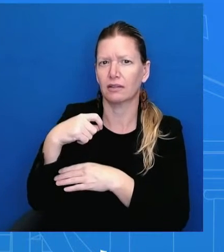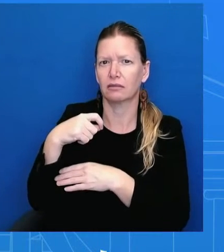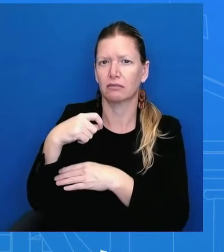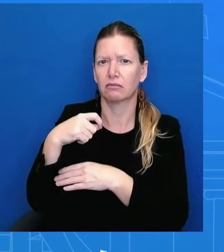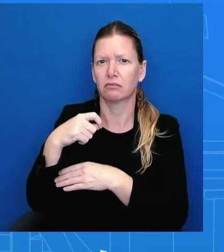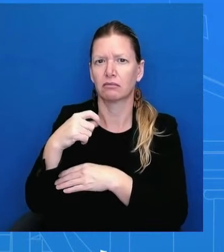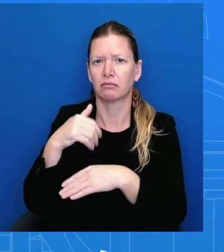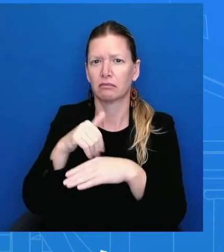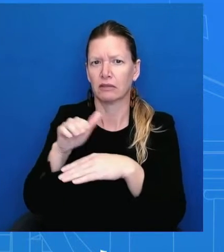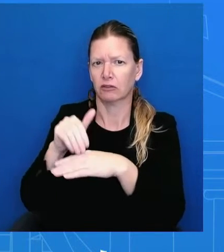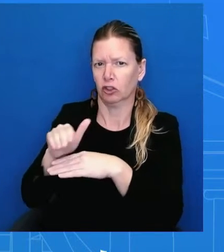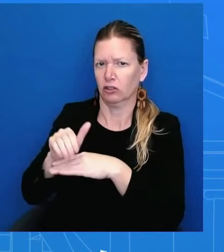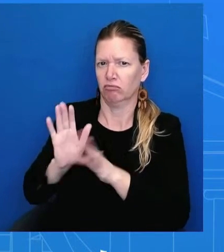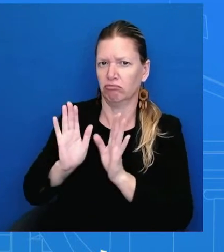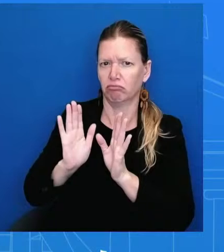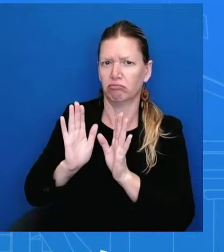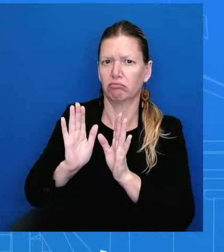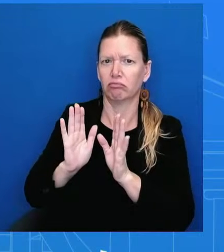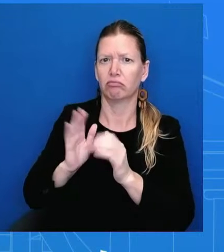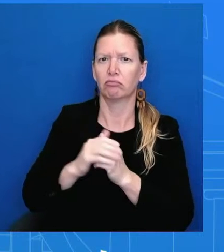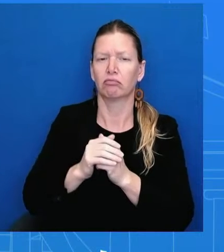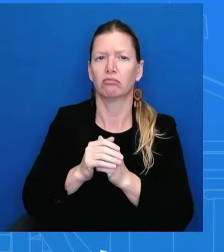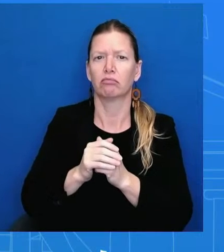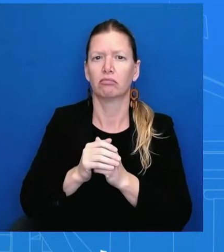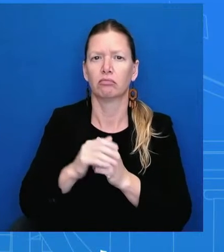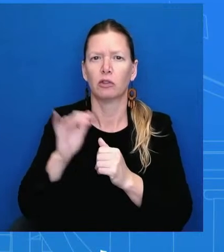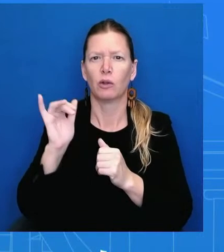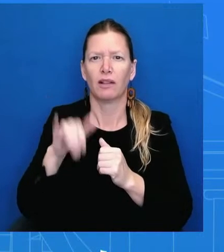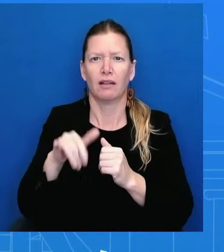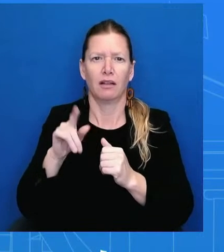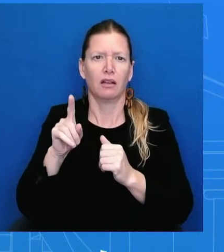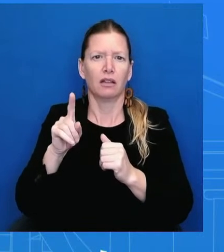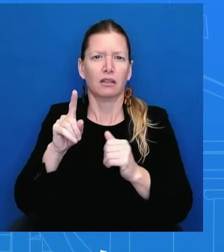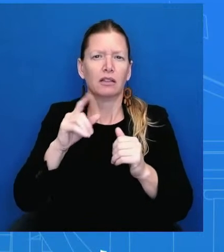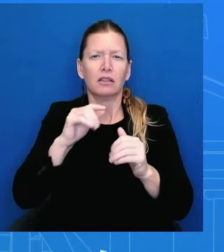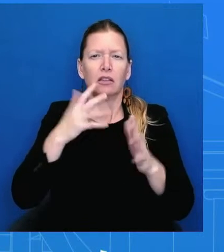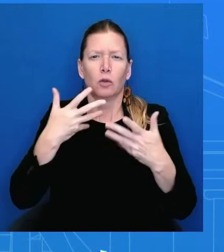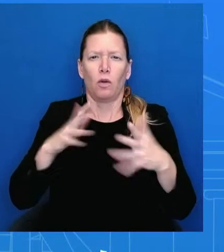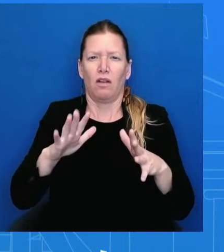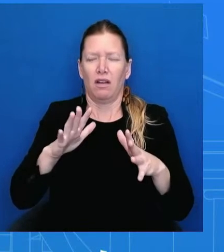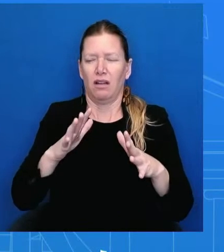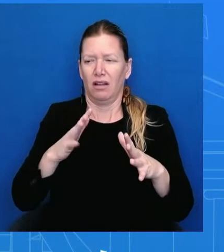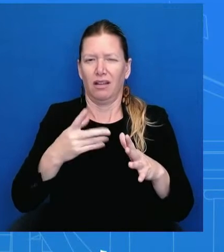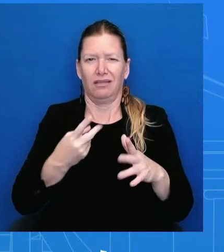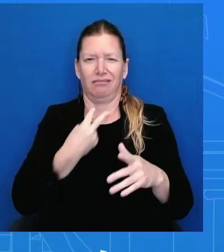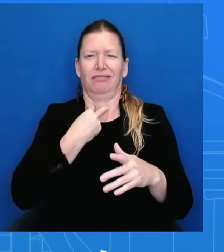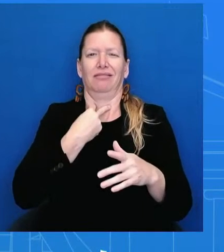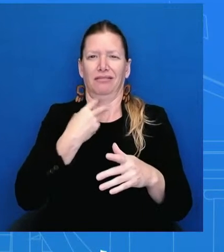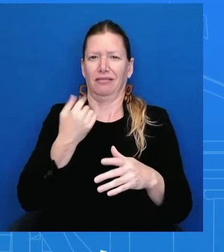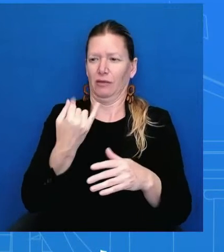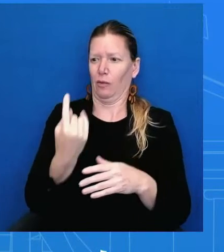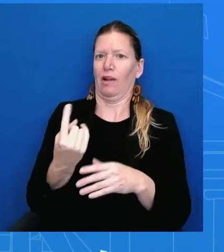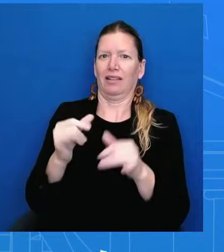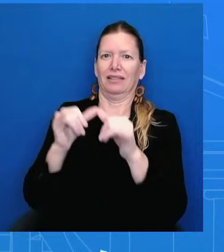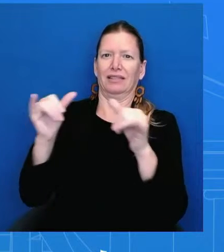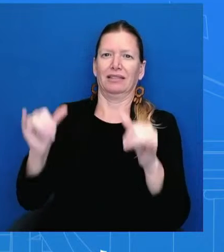and there's long-range air defense, and Ukraine needs all of it. And, again, I think you're going to see this week the Allies really stepping up and showing that they're willing